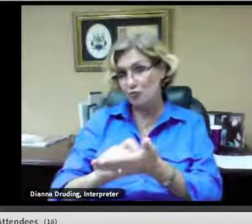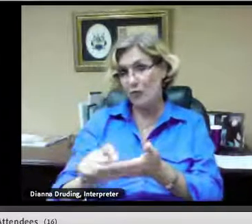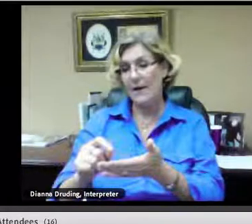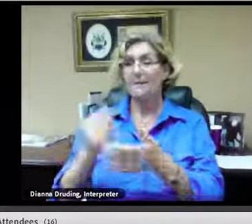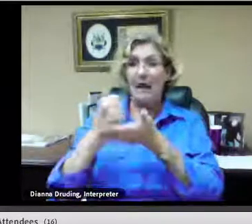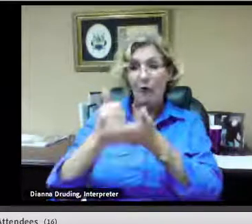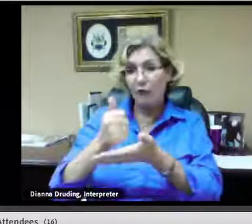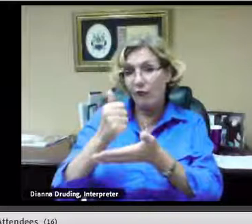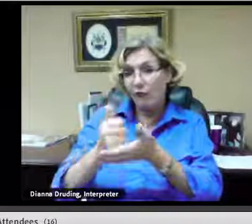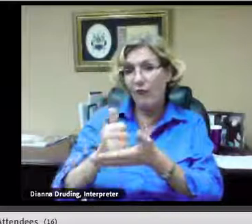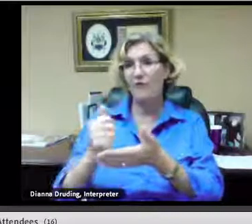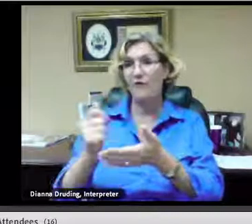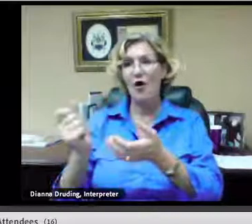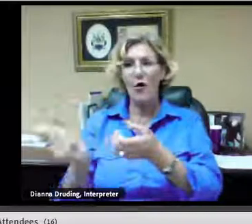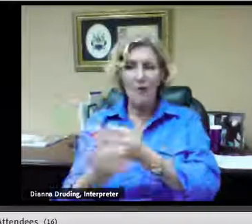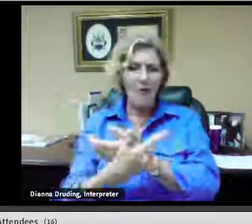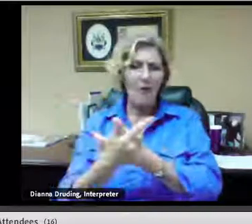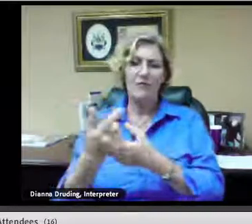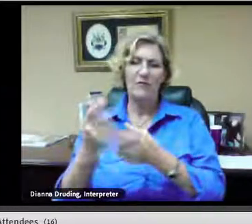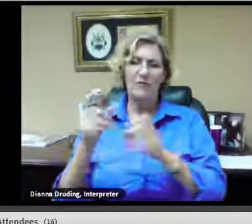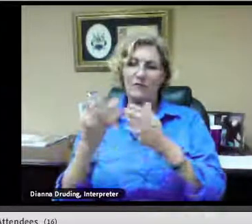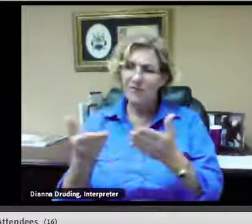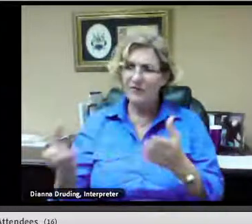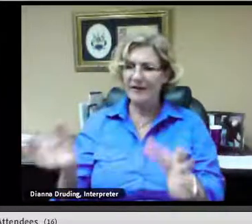are connected to the idea of accessibility,